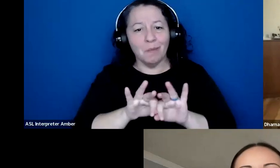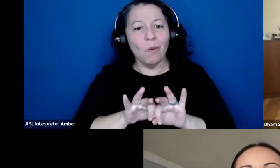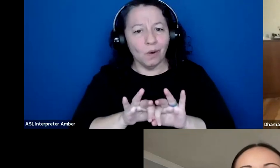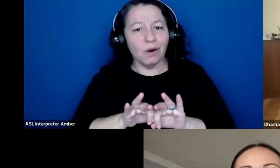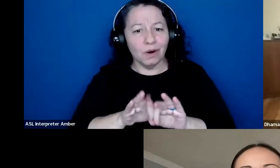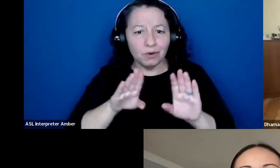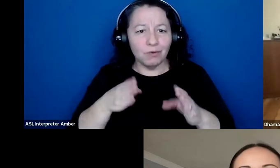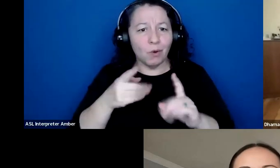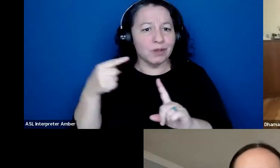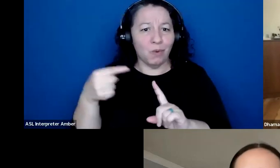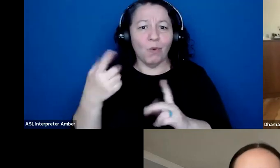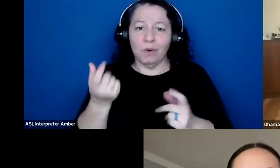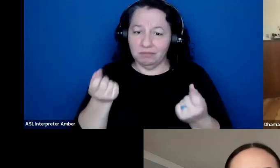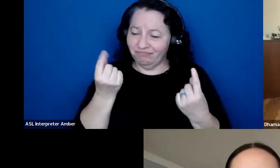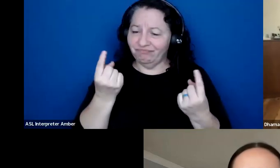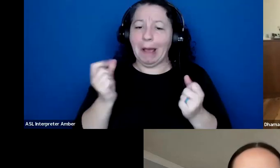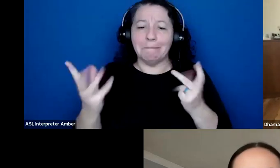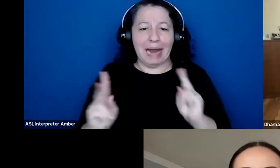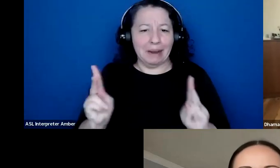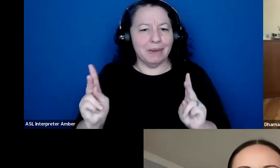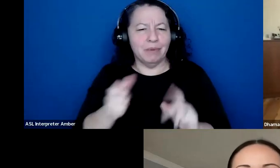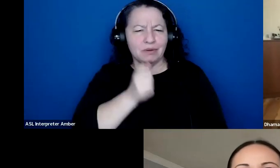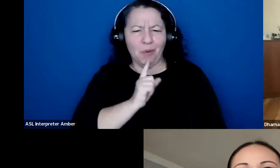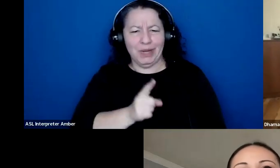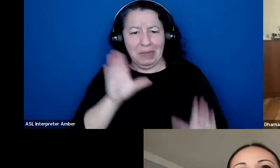that a lot of people are not really paying attention to,